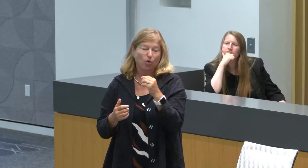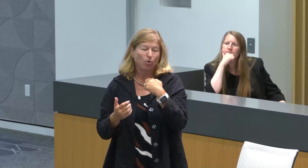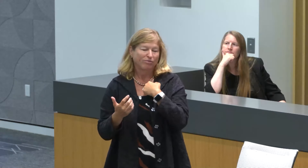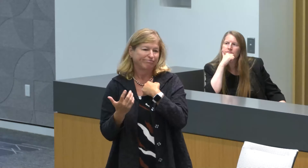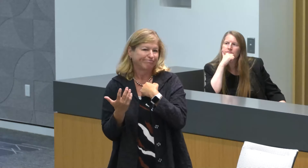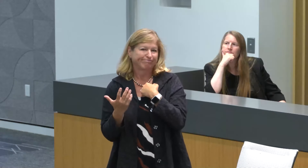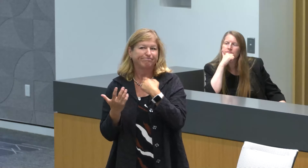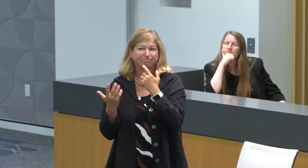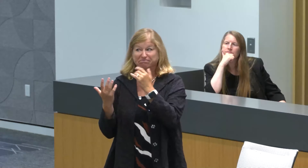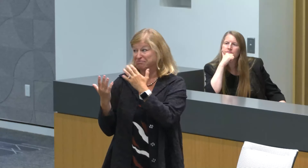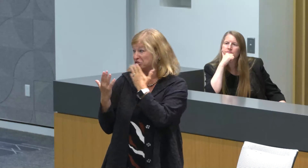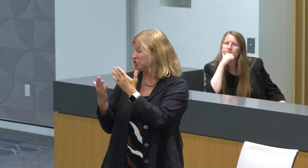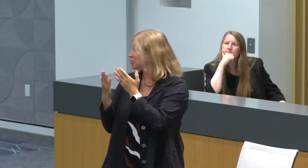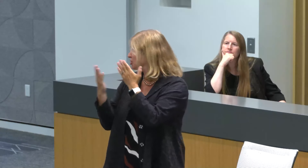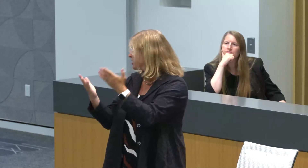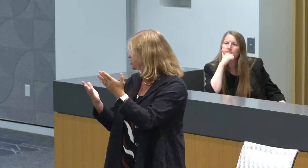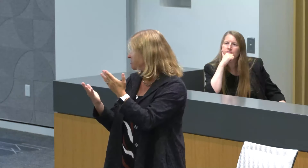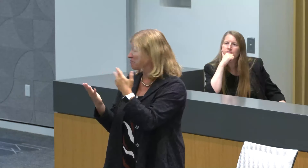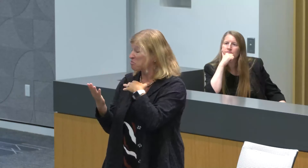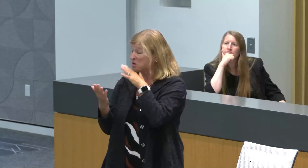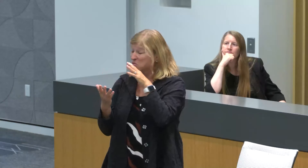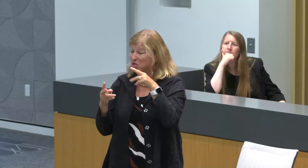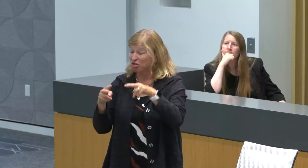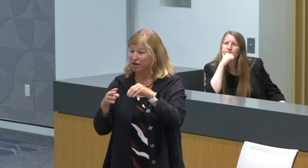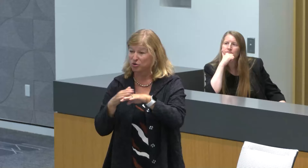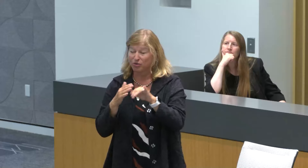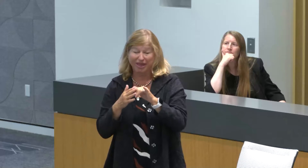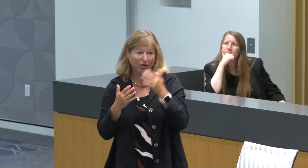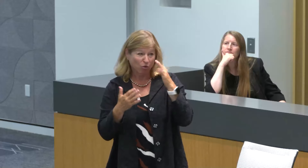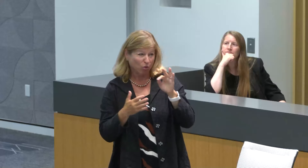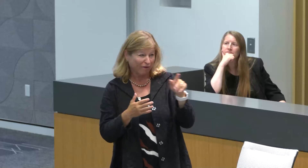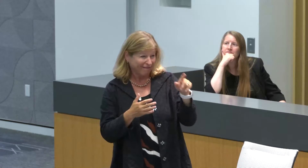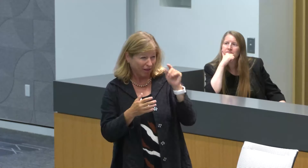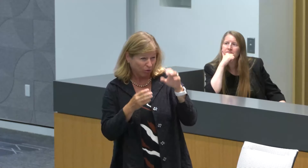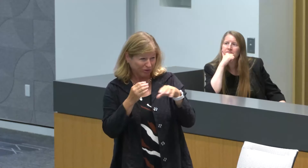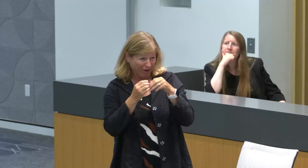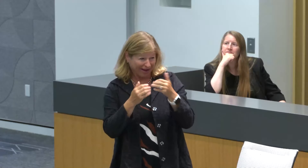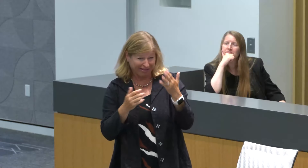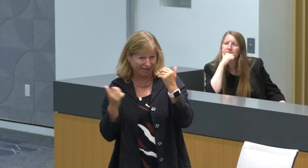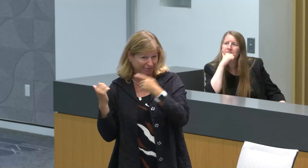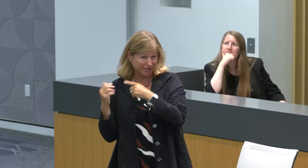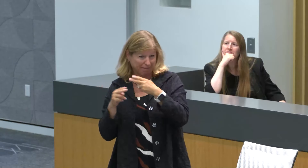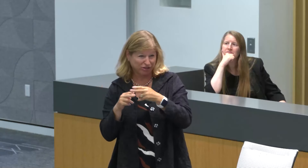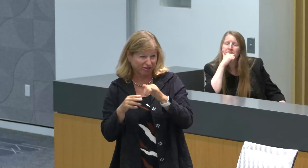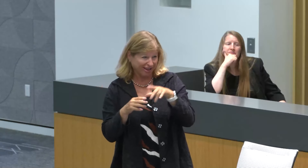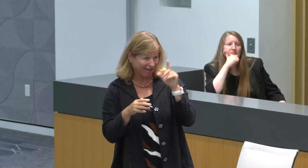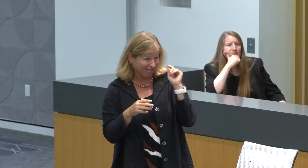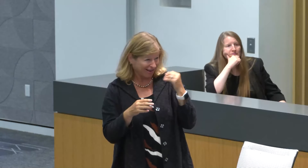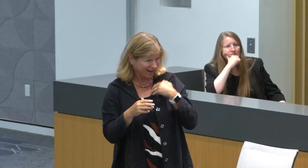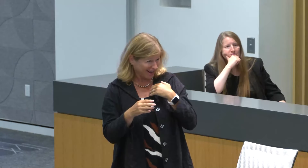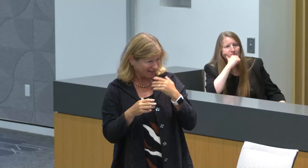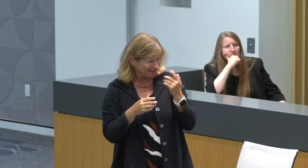IF YOU DON'T SEE THEM LISTED THERE, REACH OUT TO THEM AND ASK. ASK WHETHER OR NOT THEY WOULD LIKE TO ADD THEMSELVES